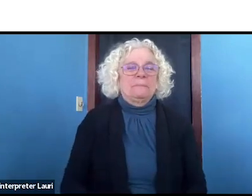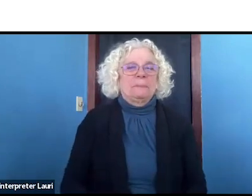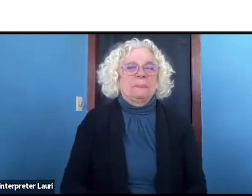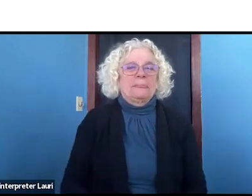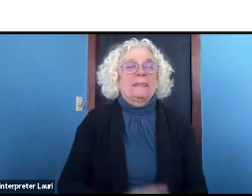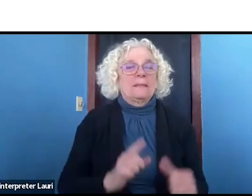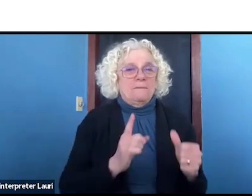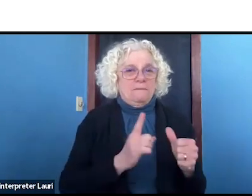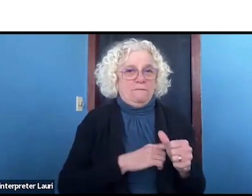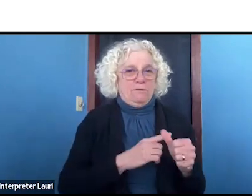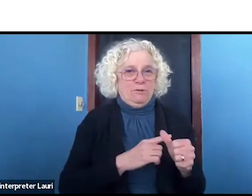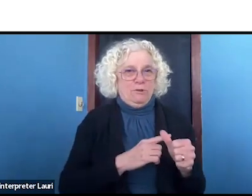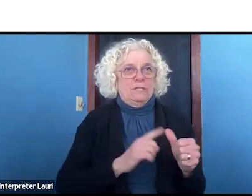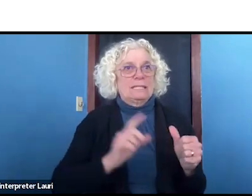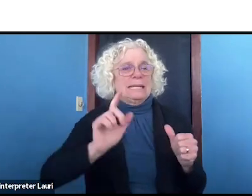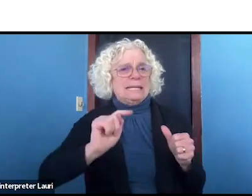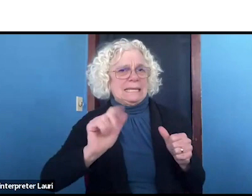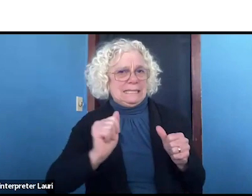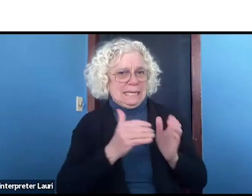a little bit about the center and then we're going to hear a little bit